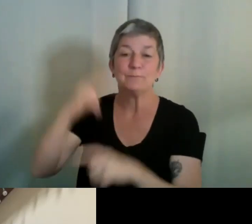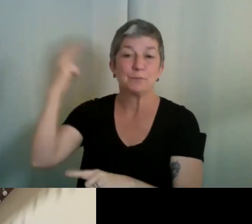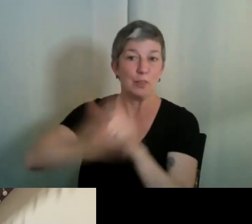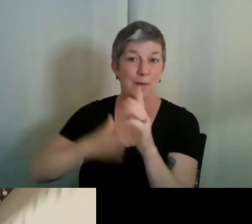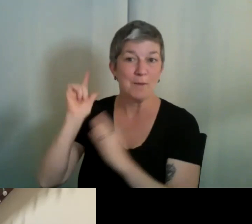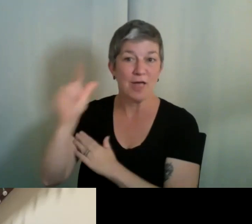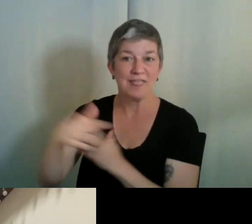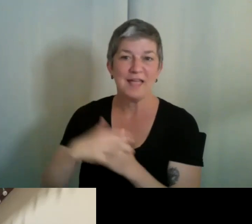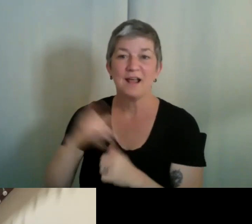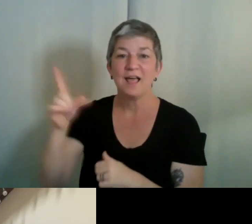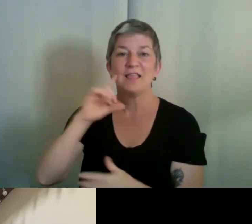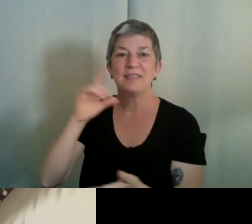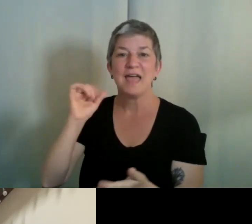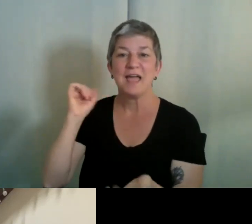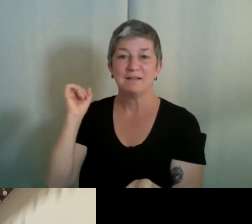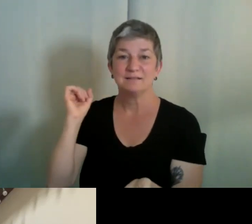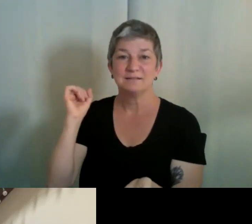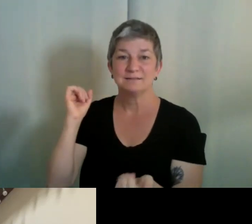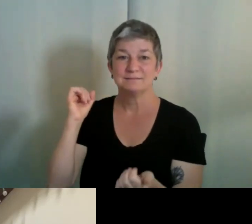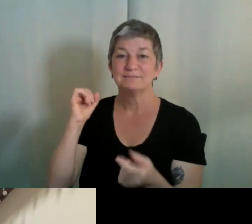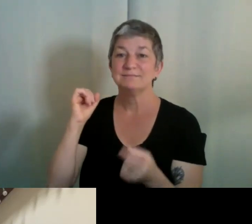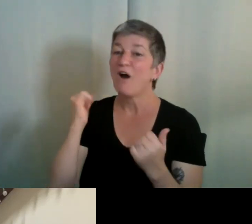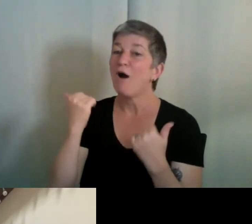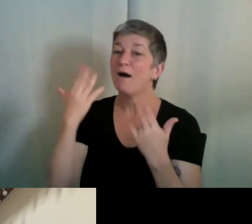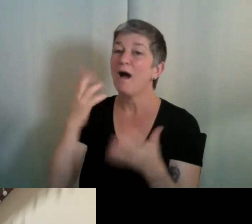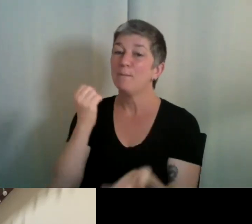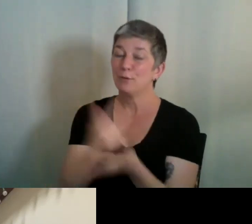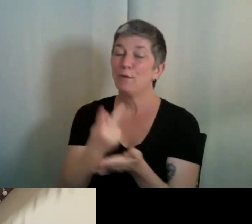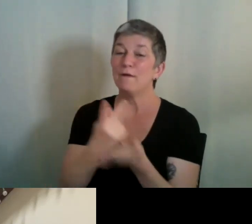offered approved private placement. And if you've ever